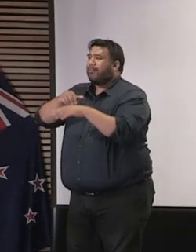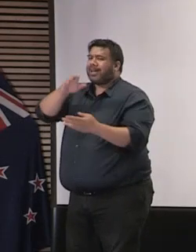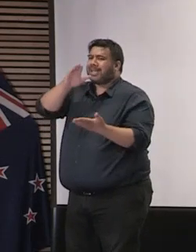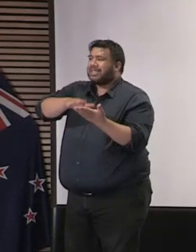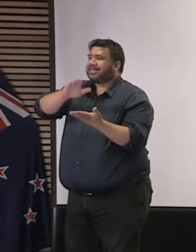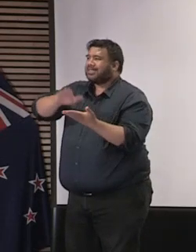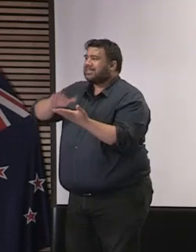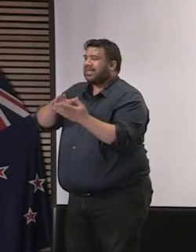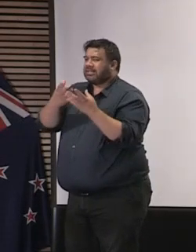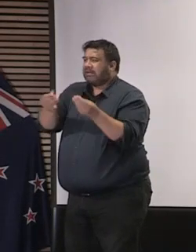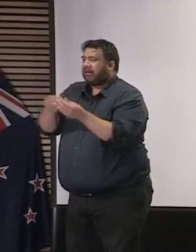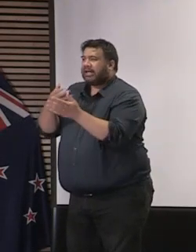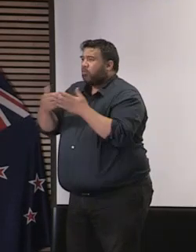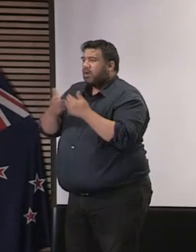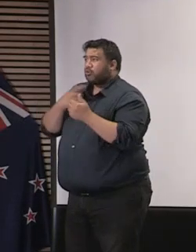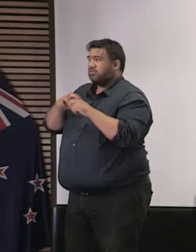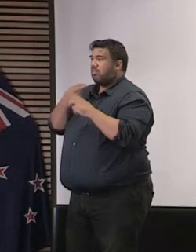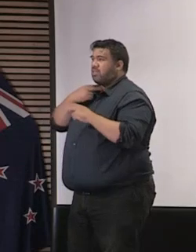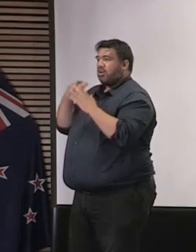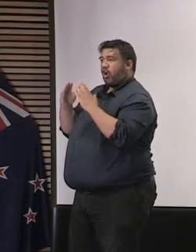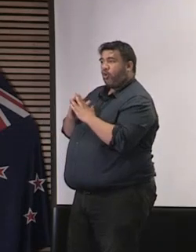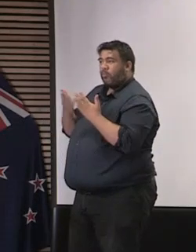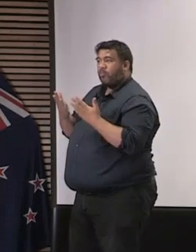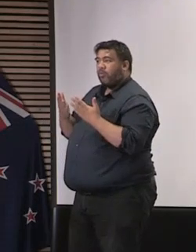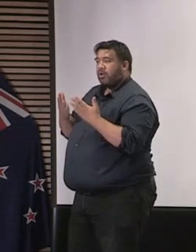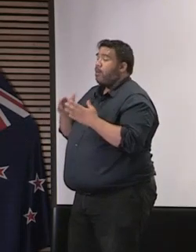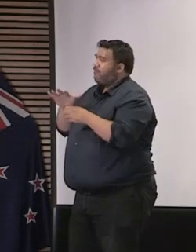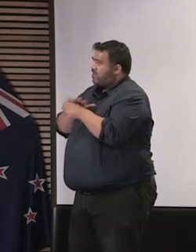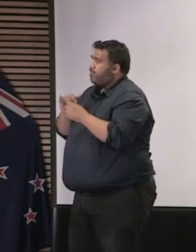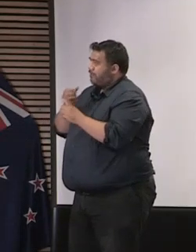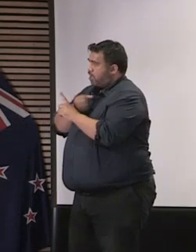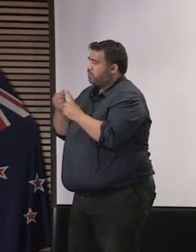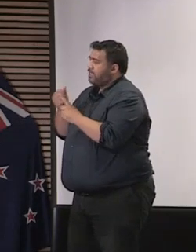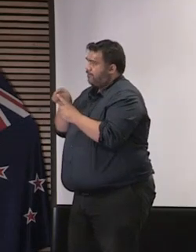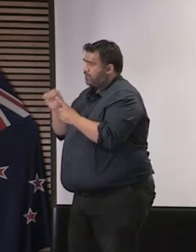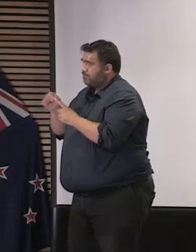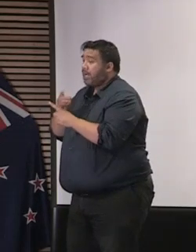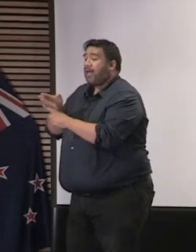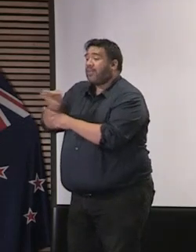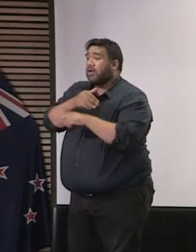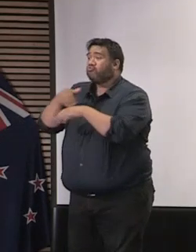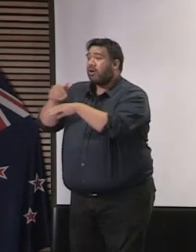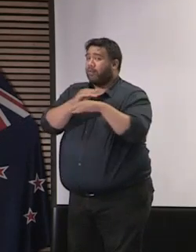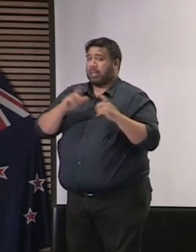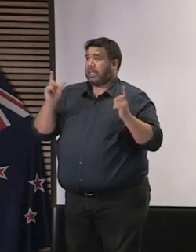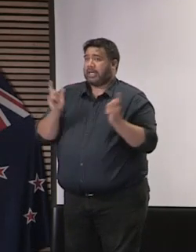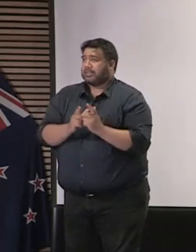crime types is less than it would normally be, with poem in their homes simply less is